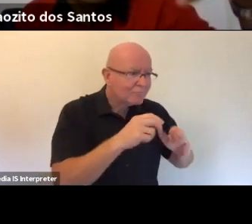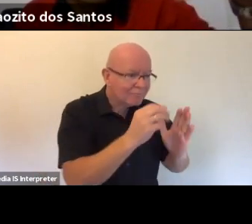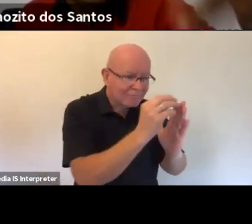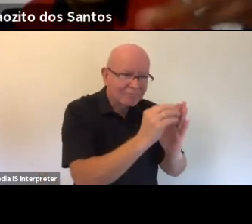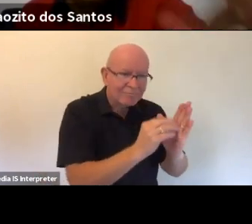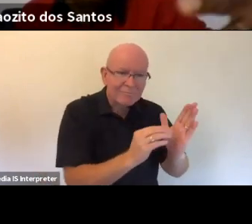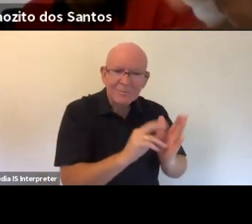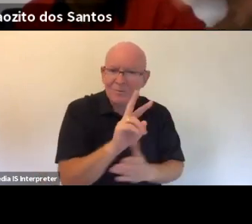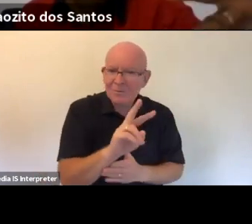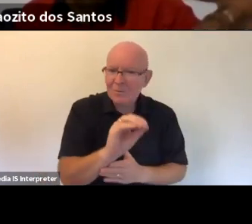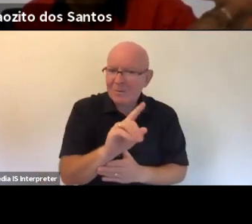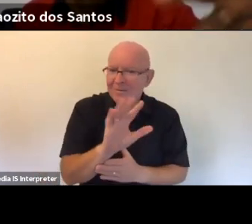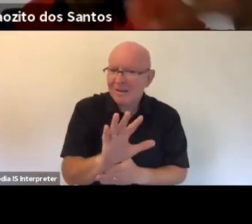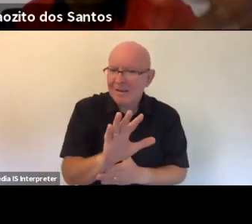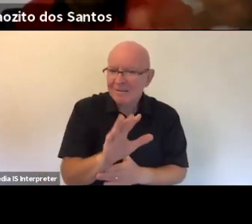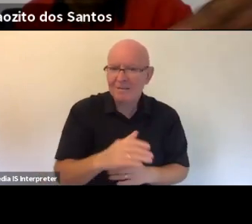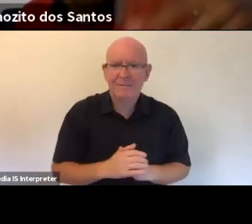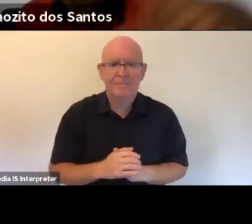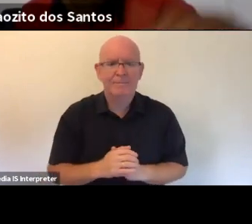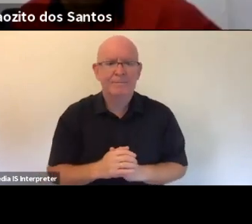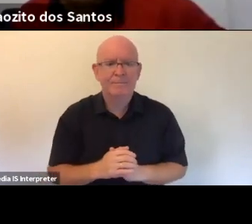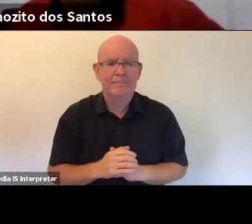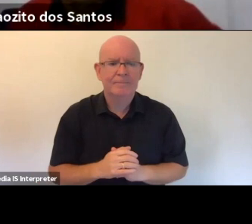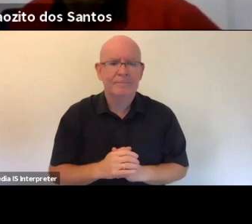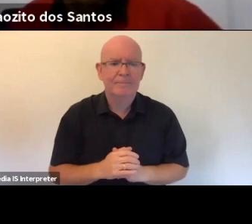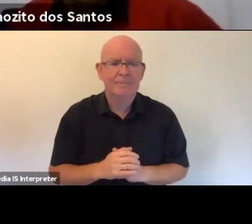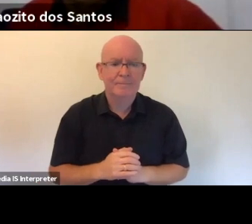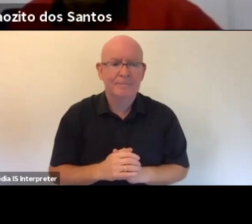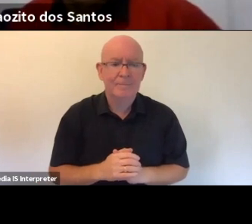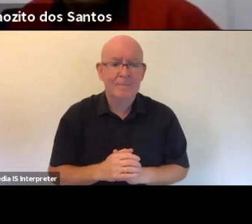the data is not reflected to the Washington group question.